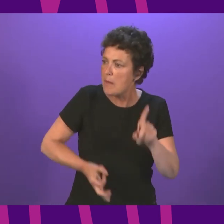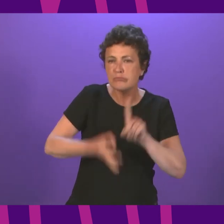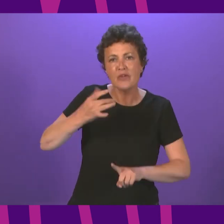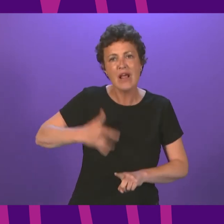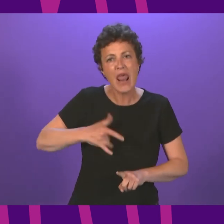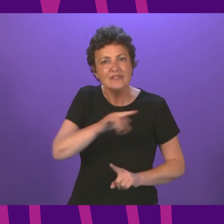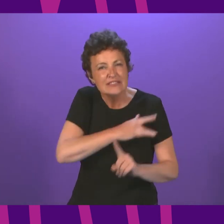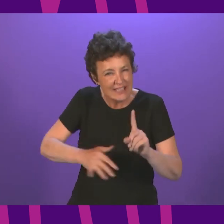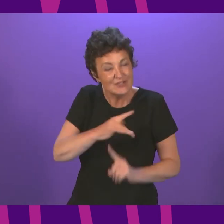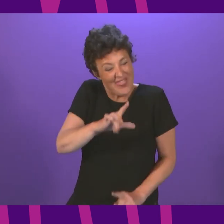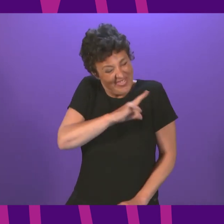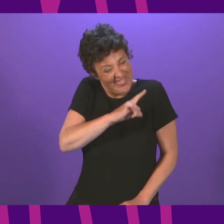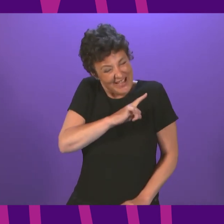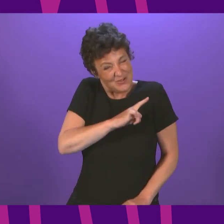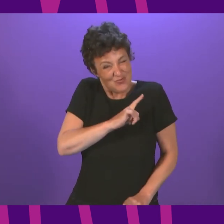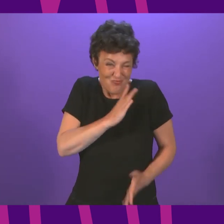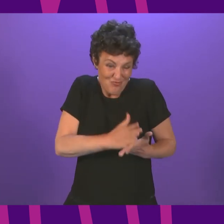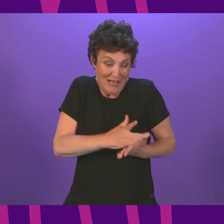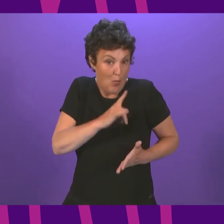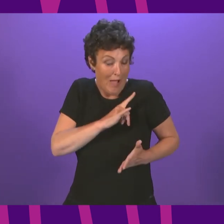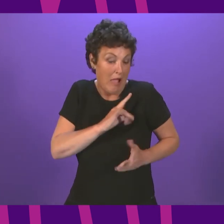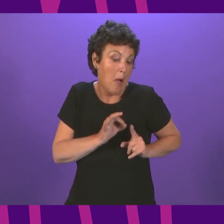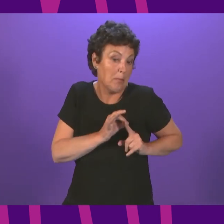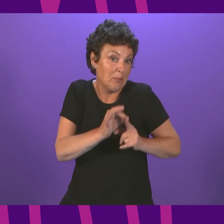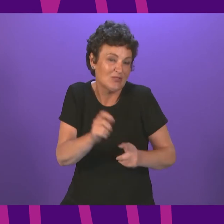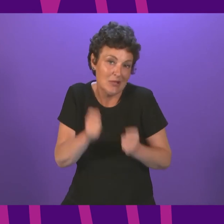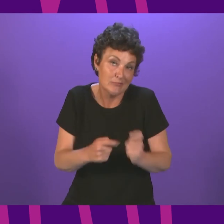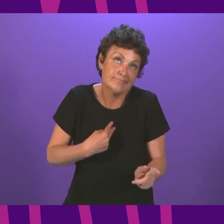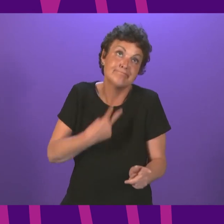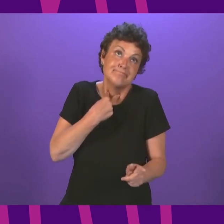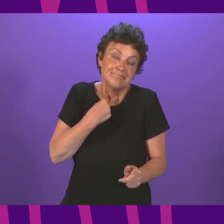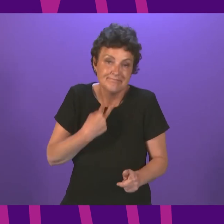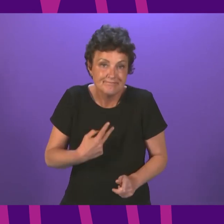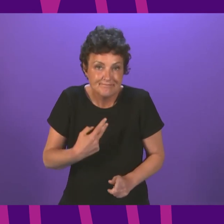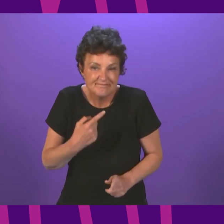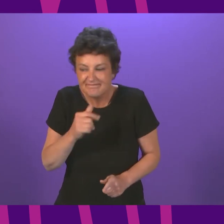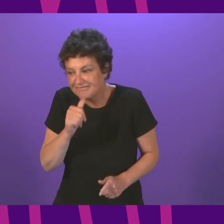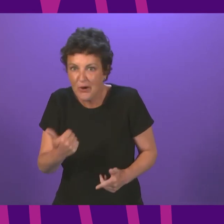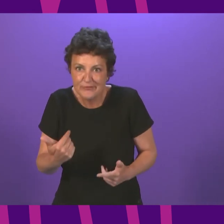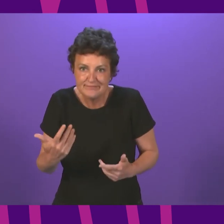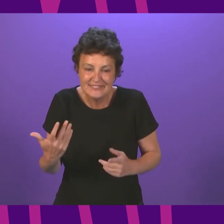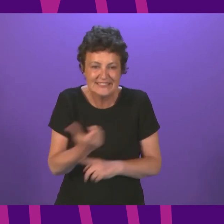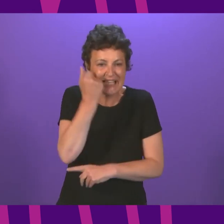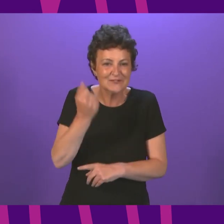avoid passing the disease to another person is by isolating at home; to do that, you need to have a home.